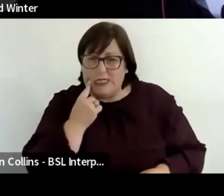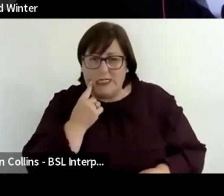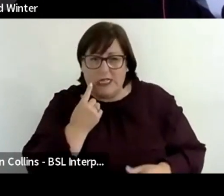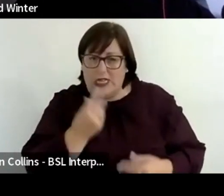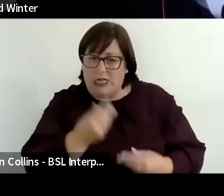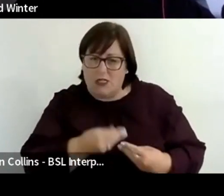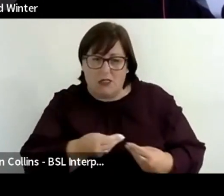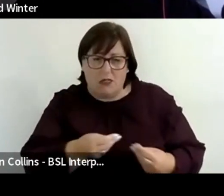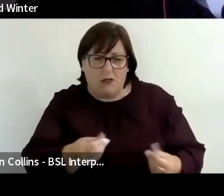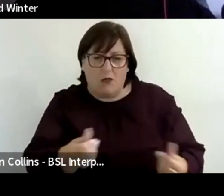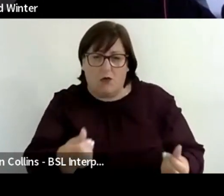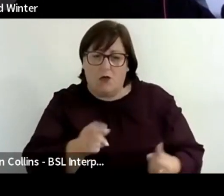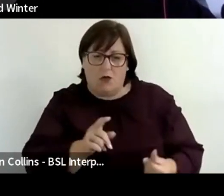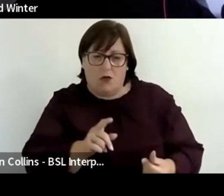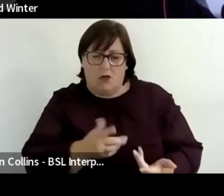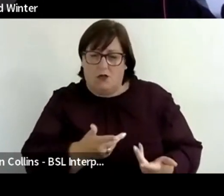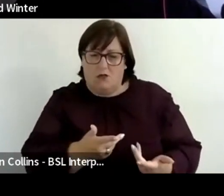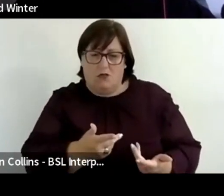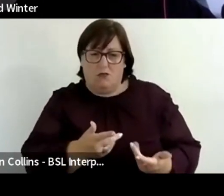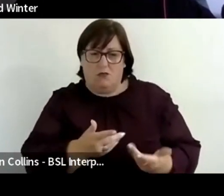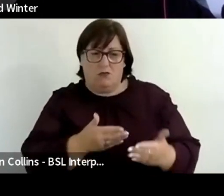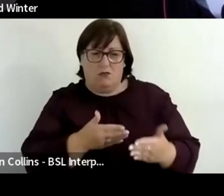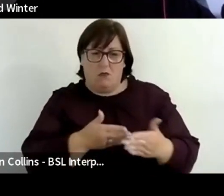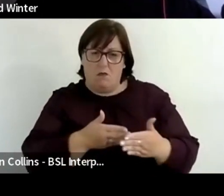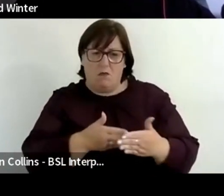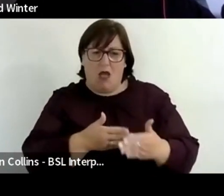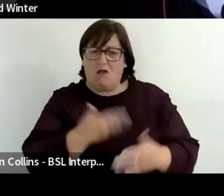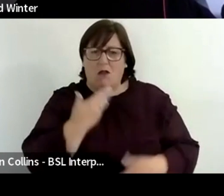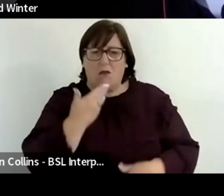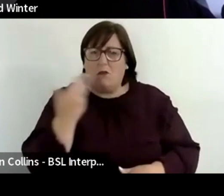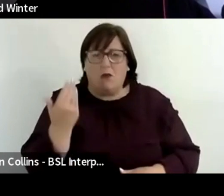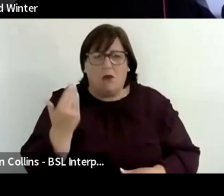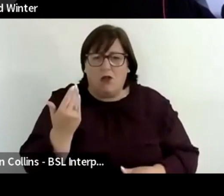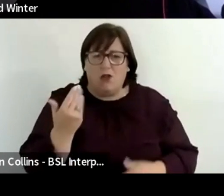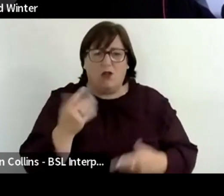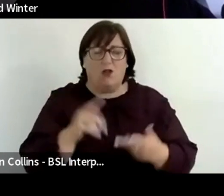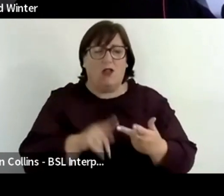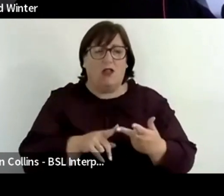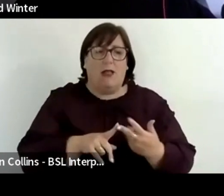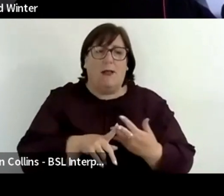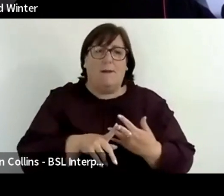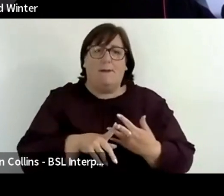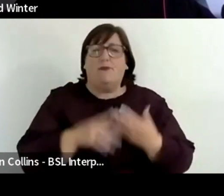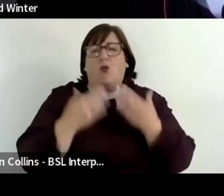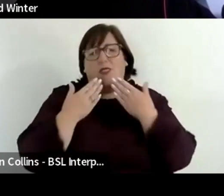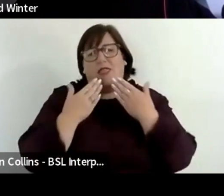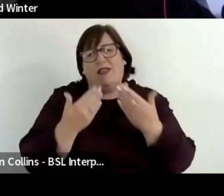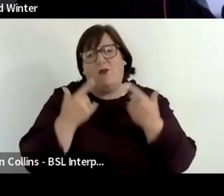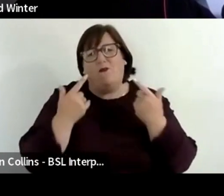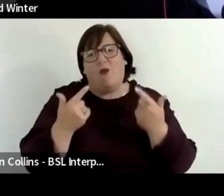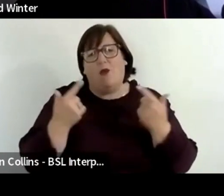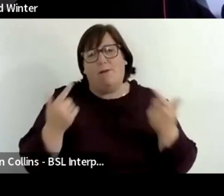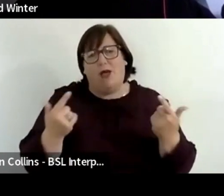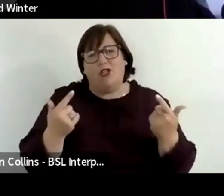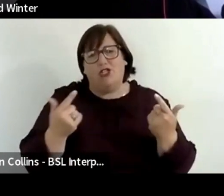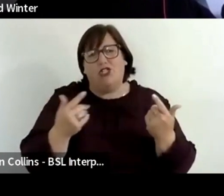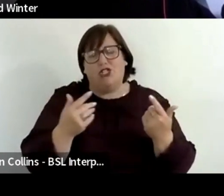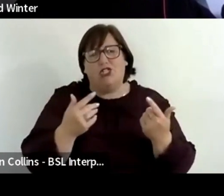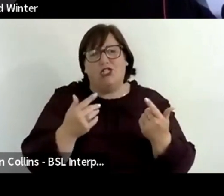They have tried to remove as many barriers as possible. Thank you very much to Maria and AMBROSE: